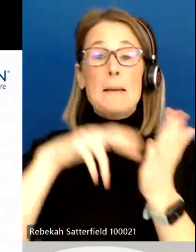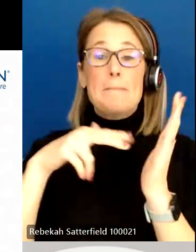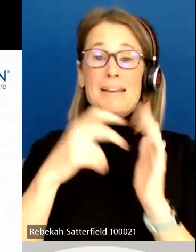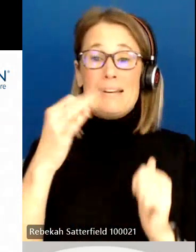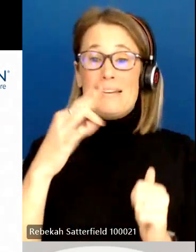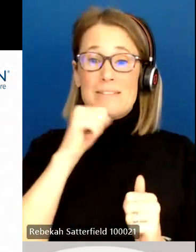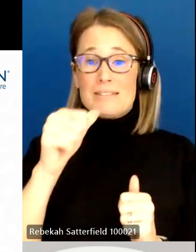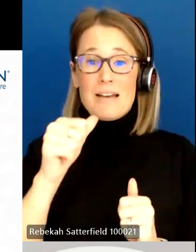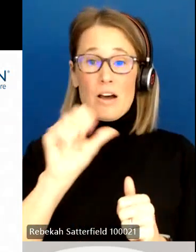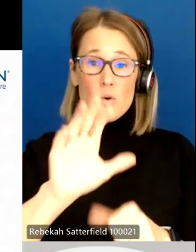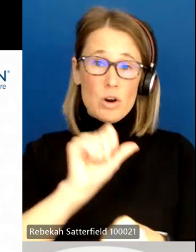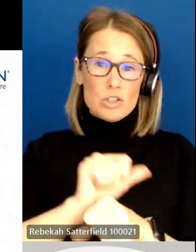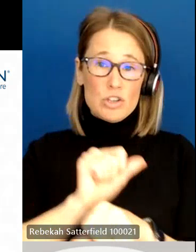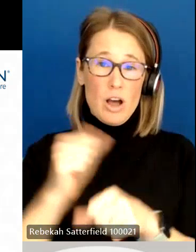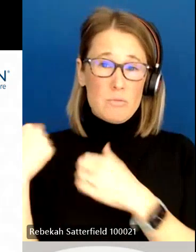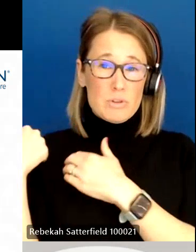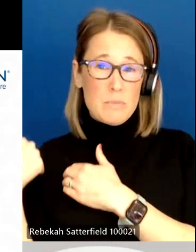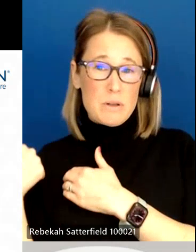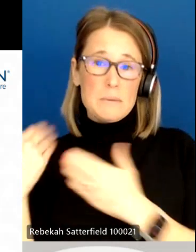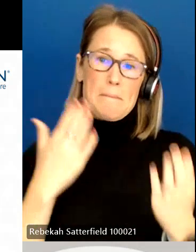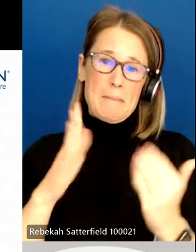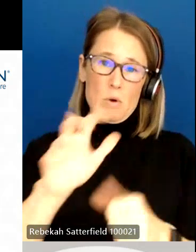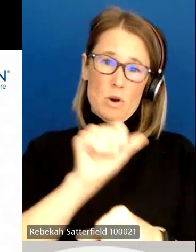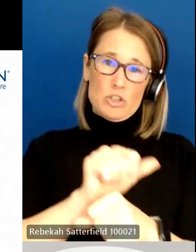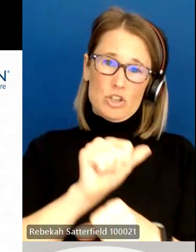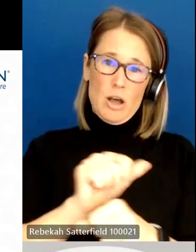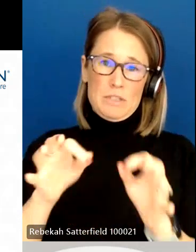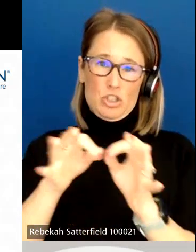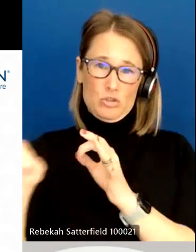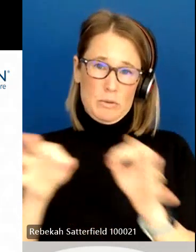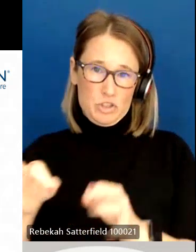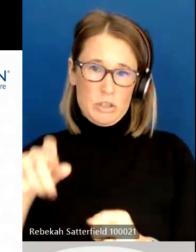responsibility maybe your job description needs to be altered if you become a qualified bilingual